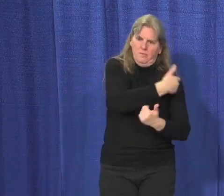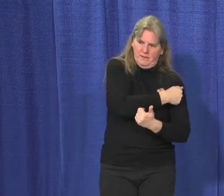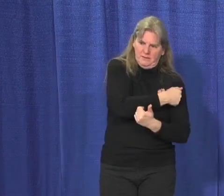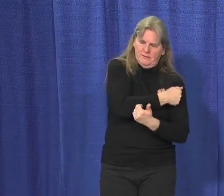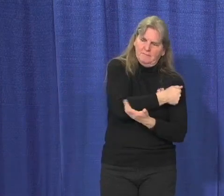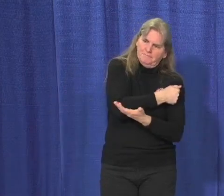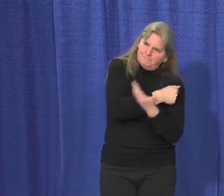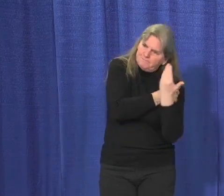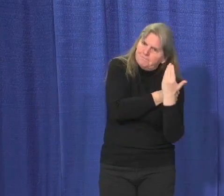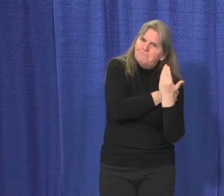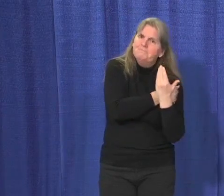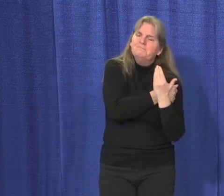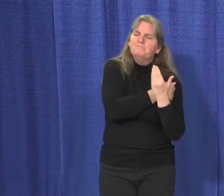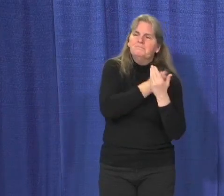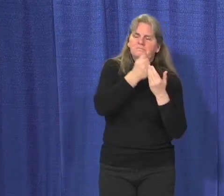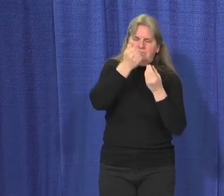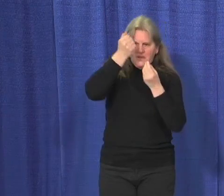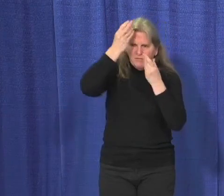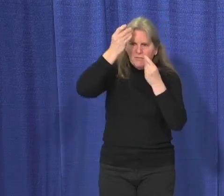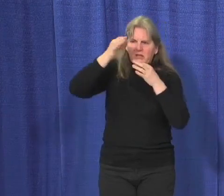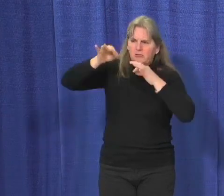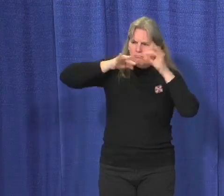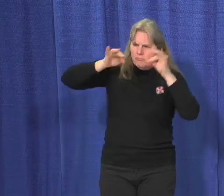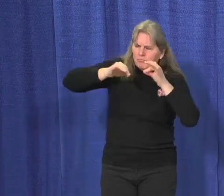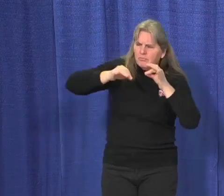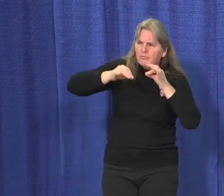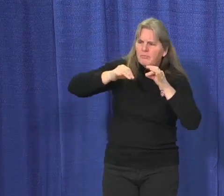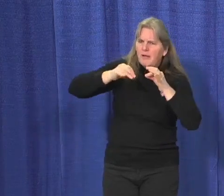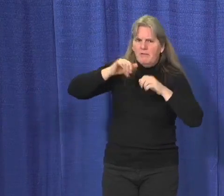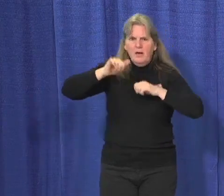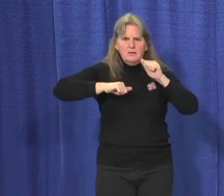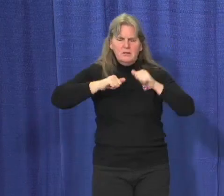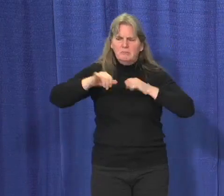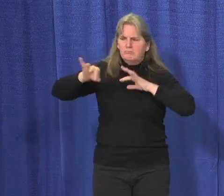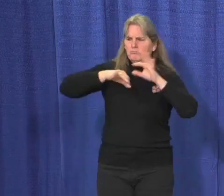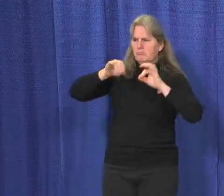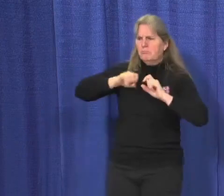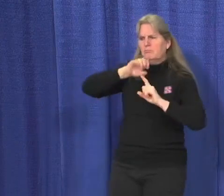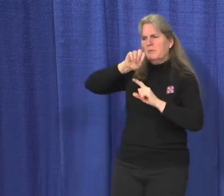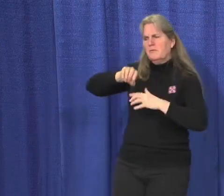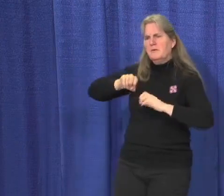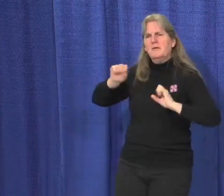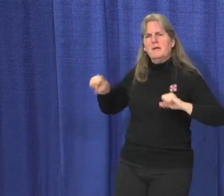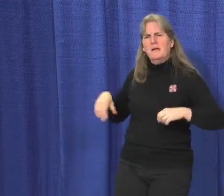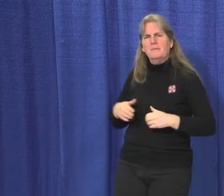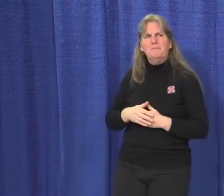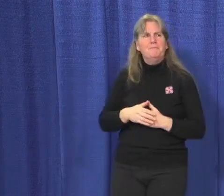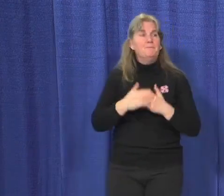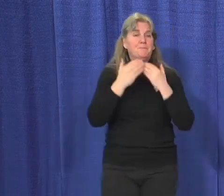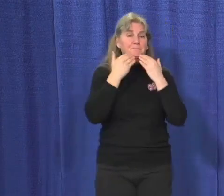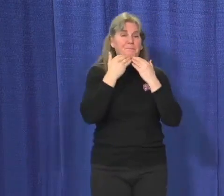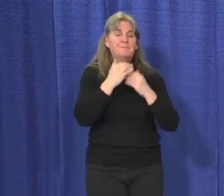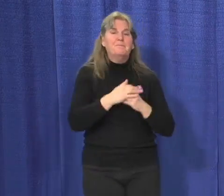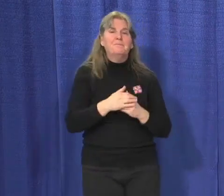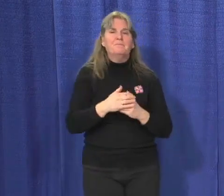sure they have the information and comfort level to come forward.